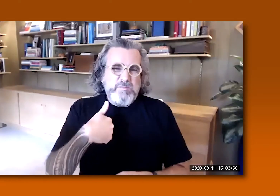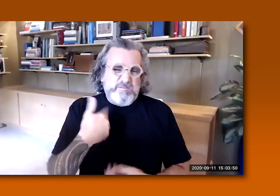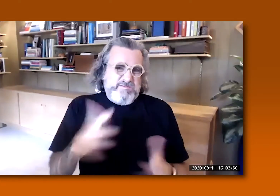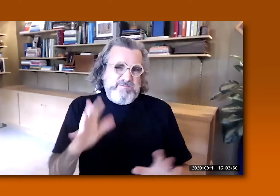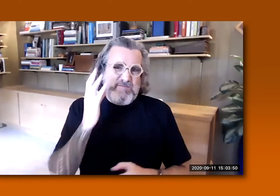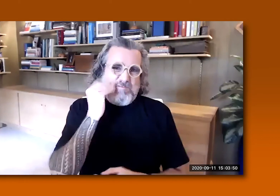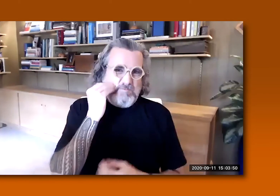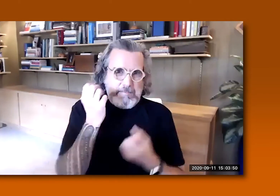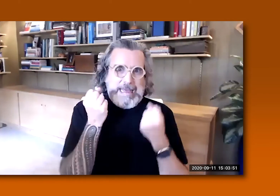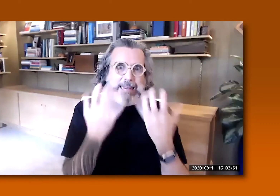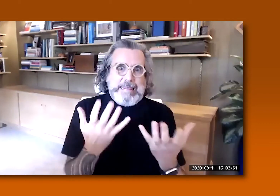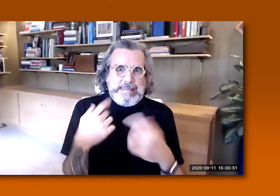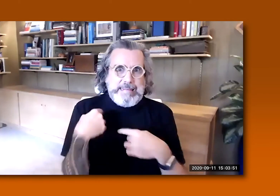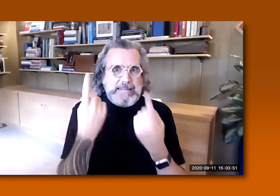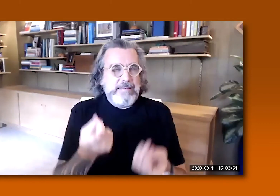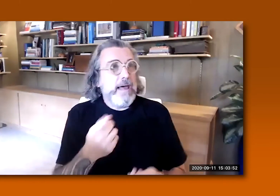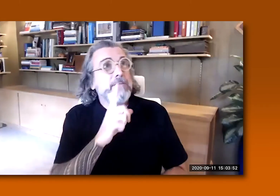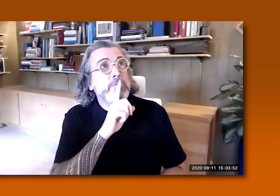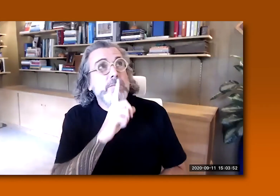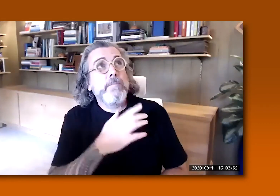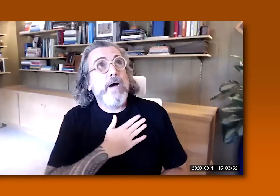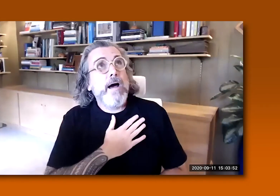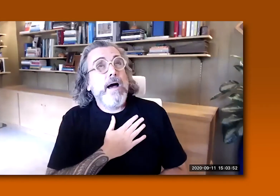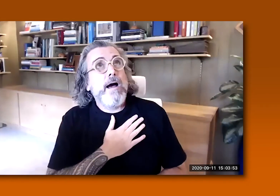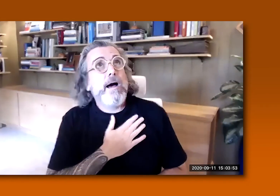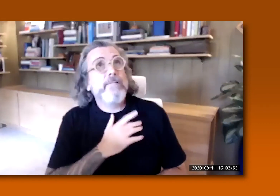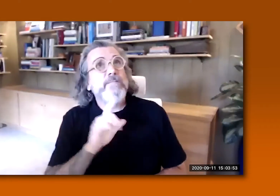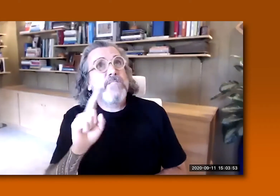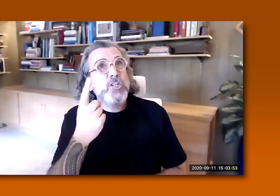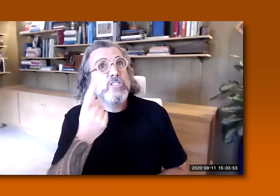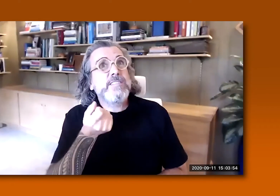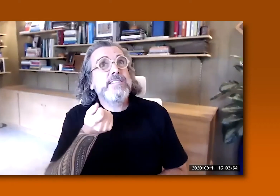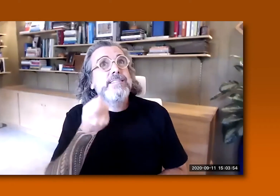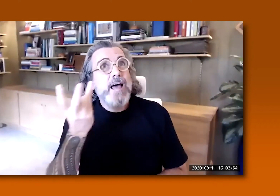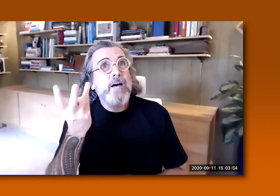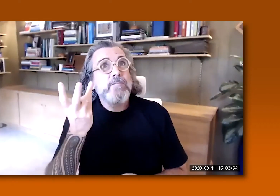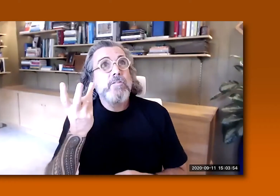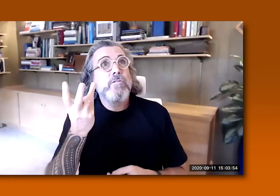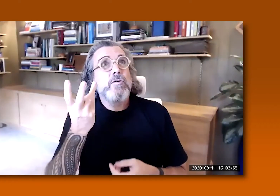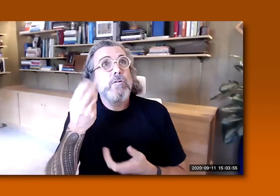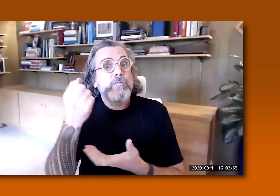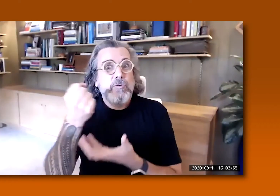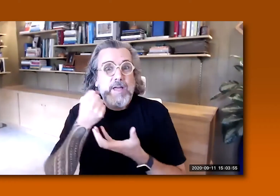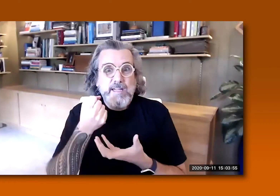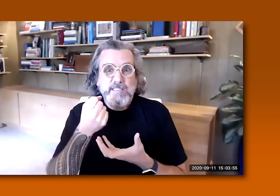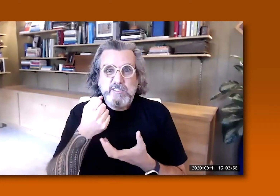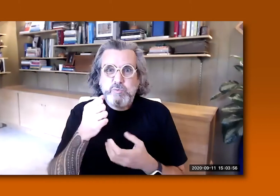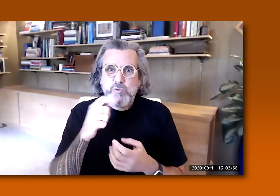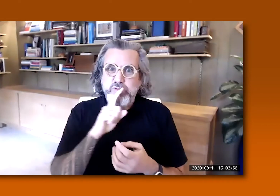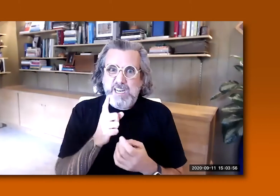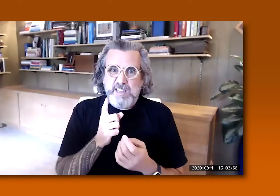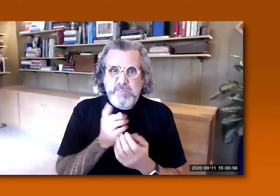So related to subawards, I have experienced being the subawardee